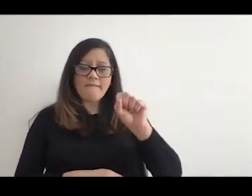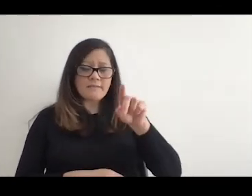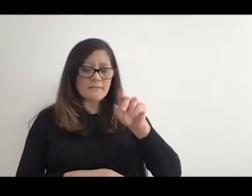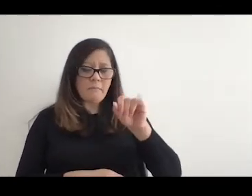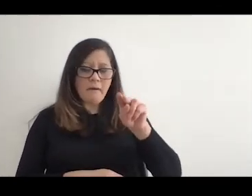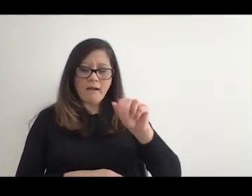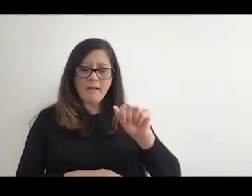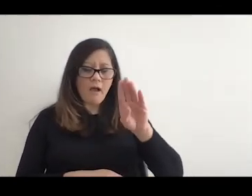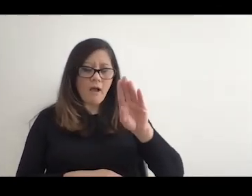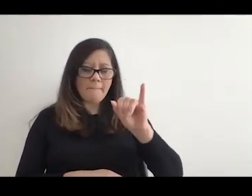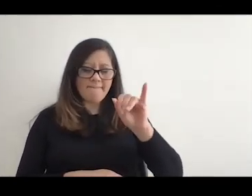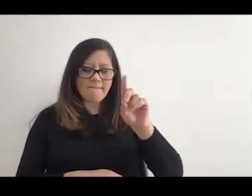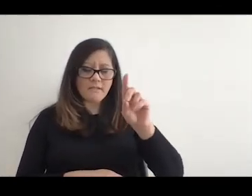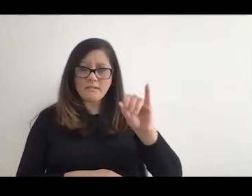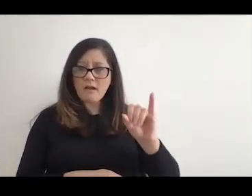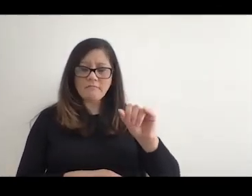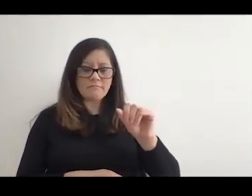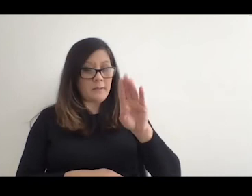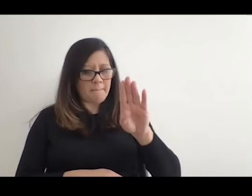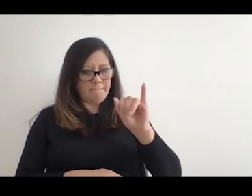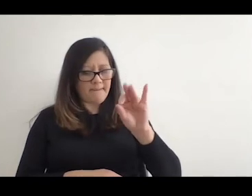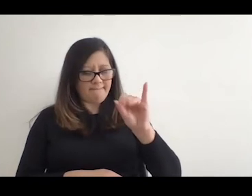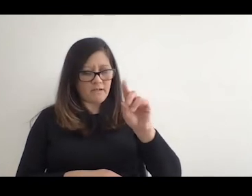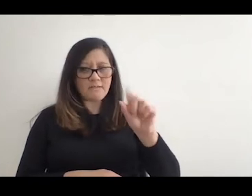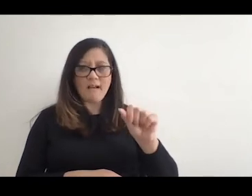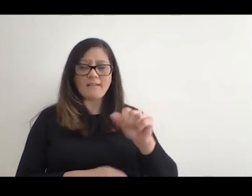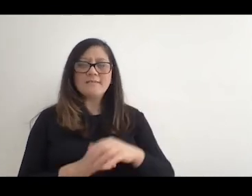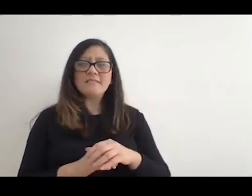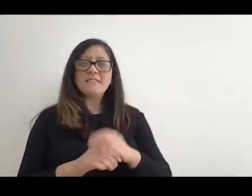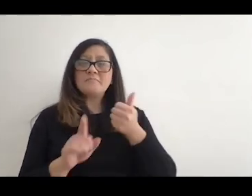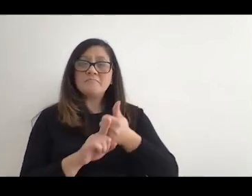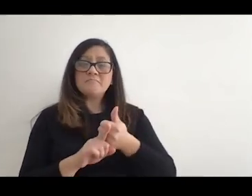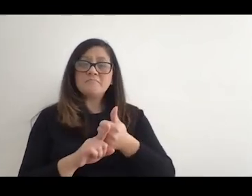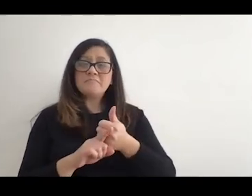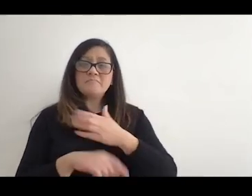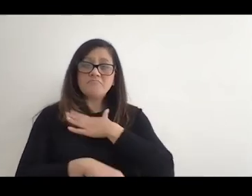He does not live with quadriplegia. He's not quadriplegic or paraplegic.